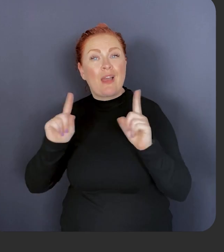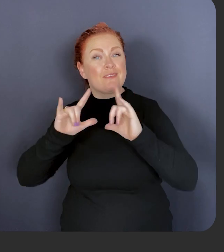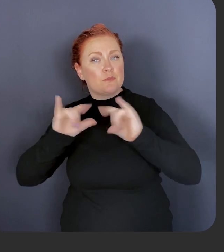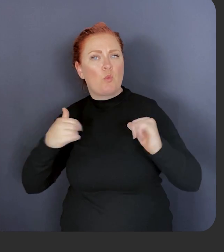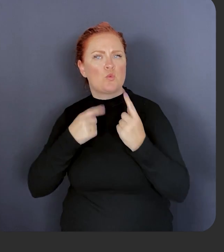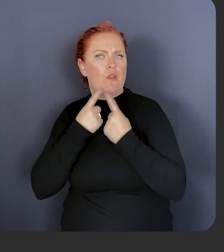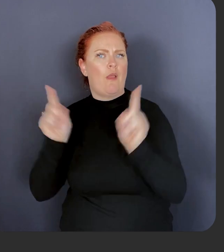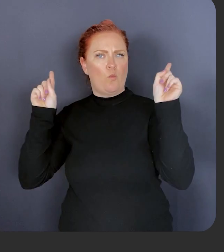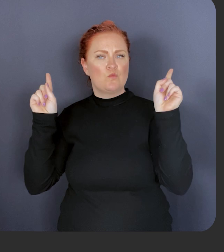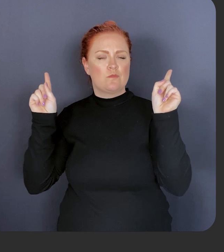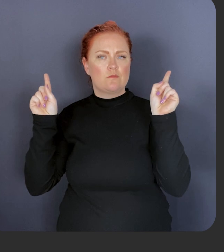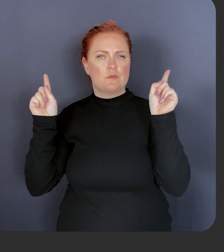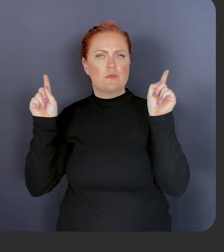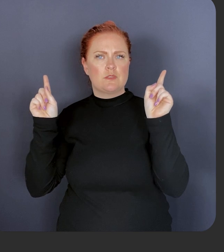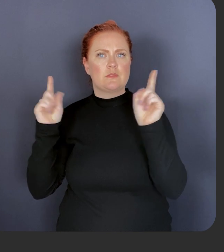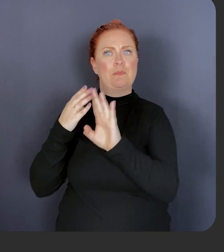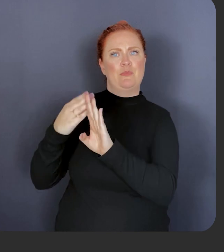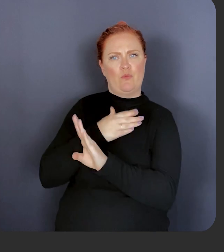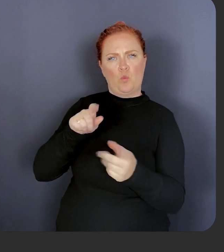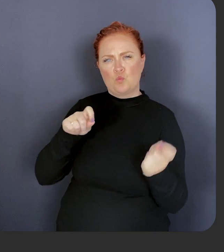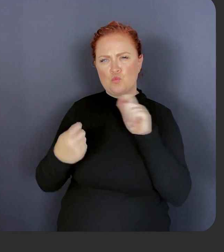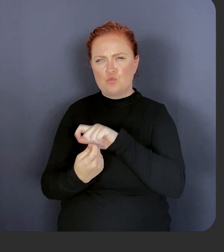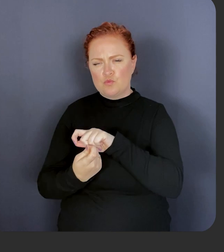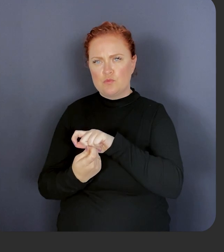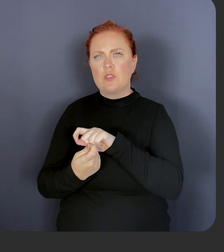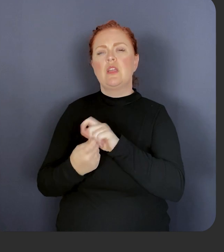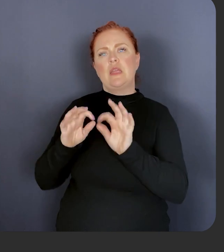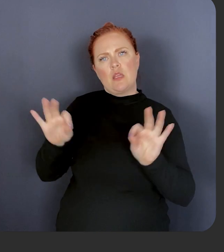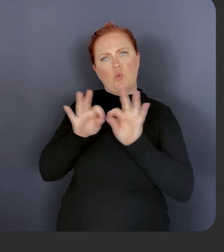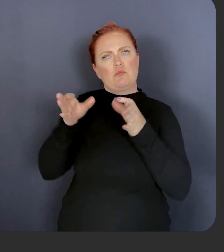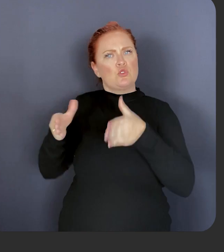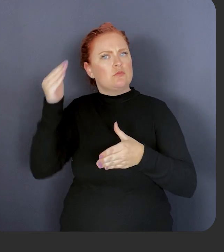want to announce before changing that that color has changed.